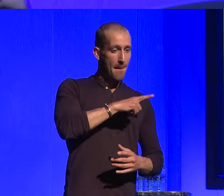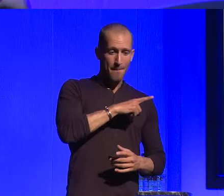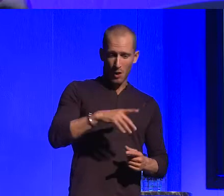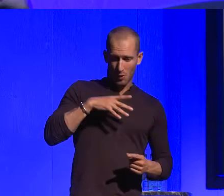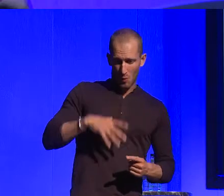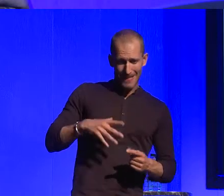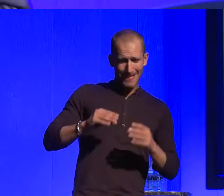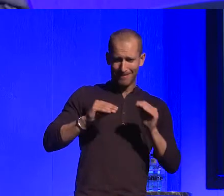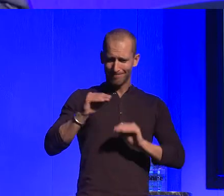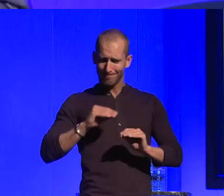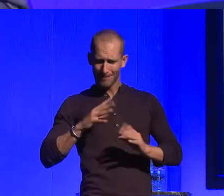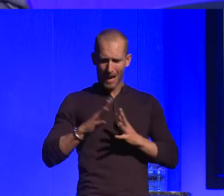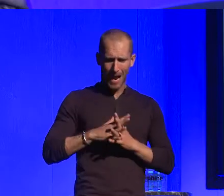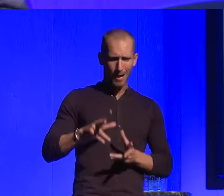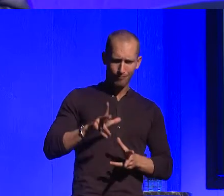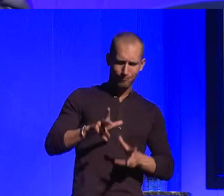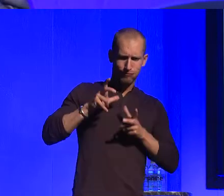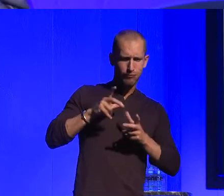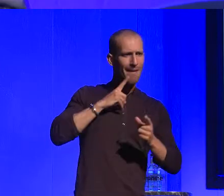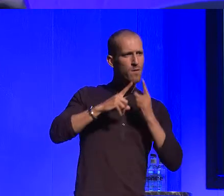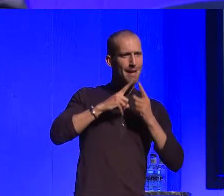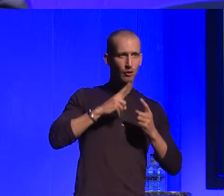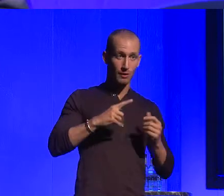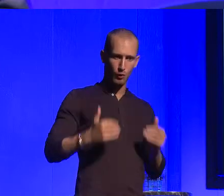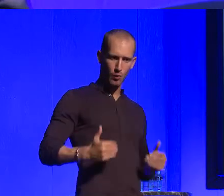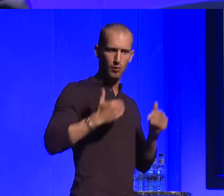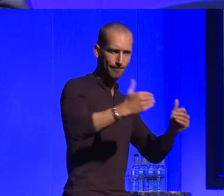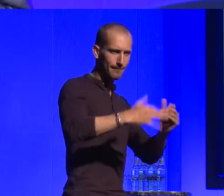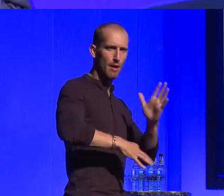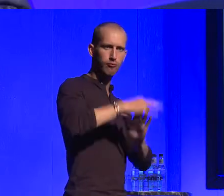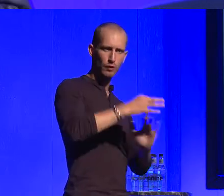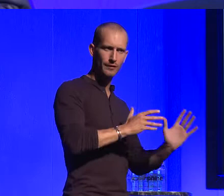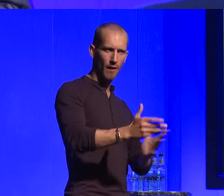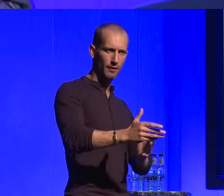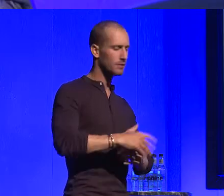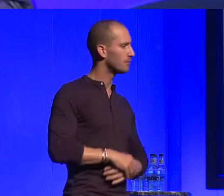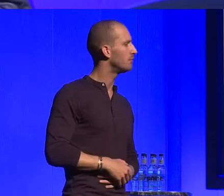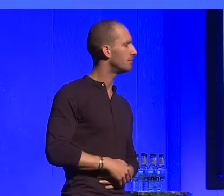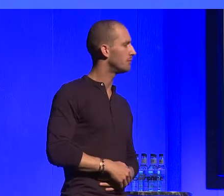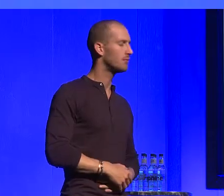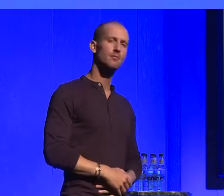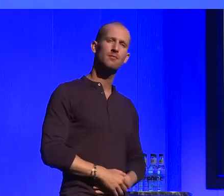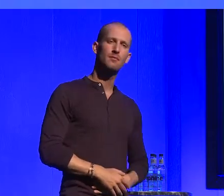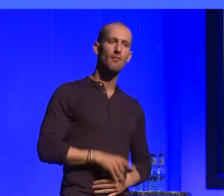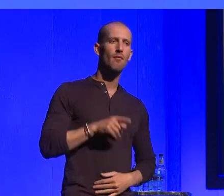with it. Another point that we came across was how we might change attitudes and judgments and